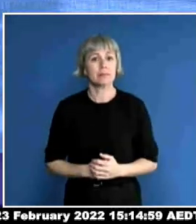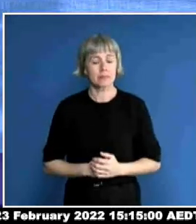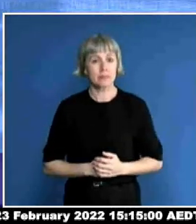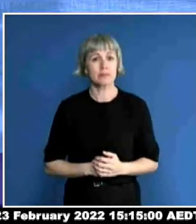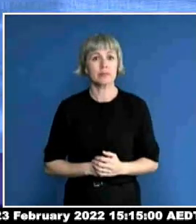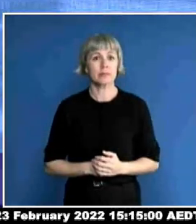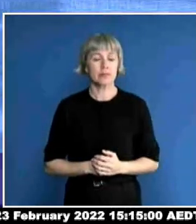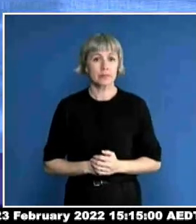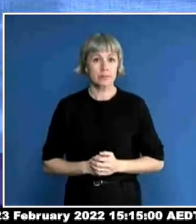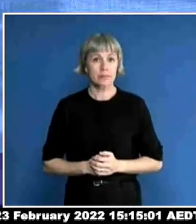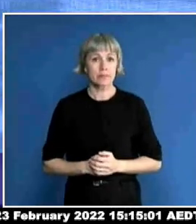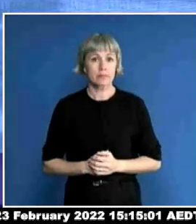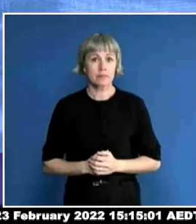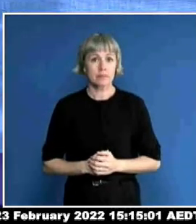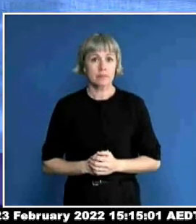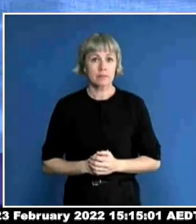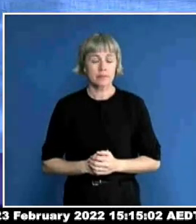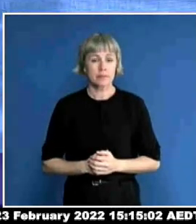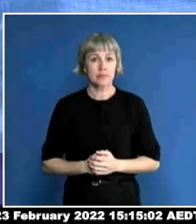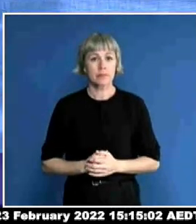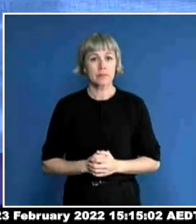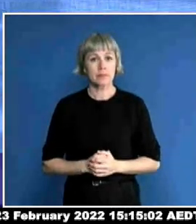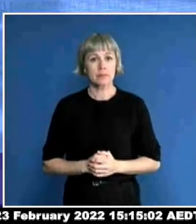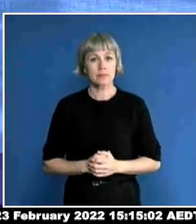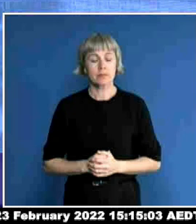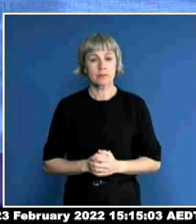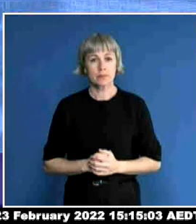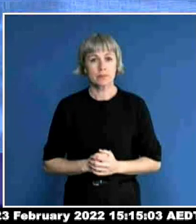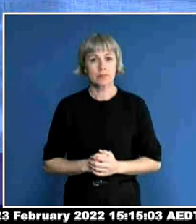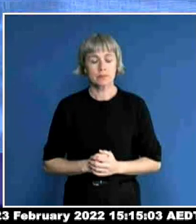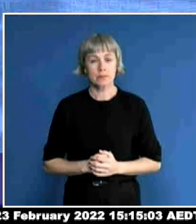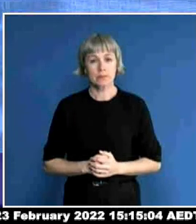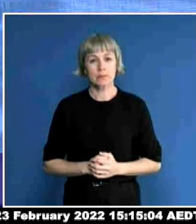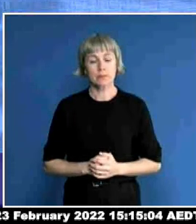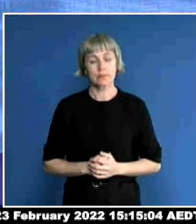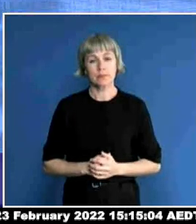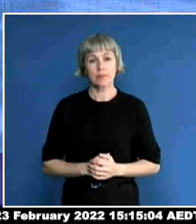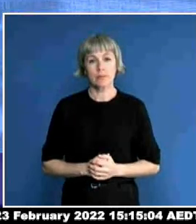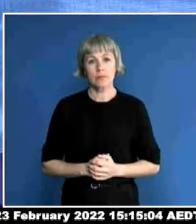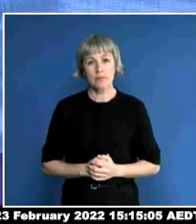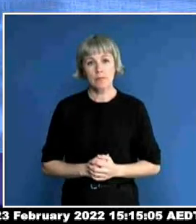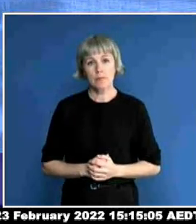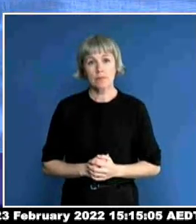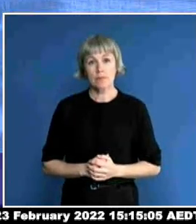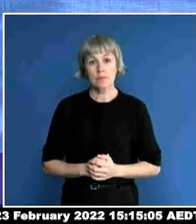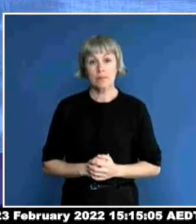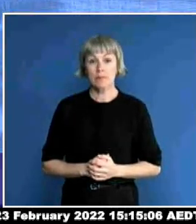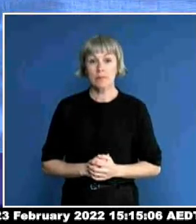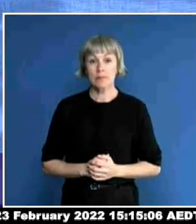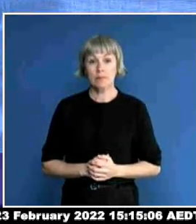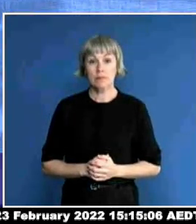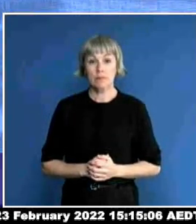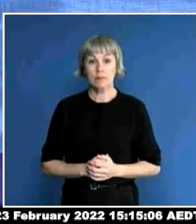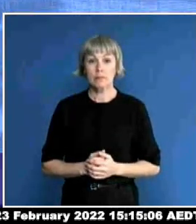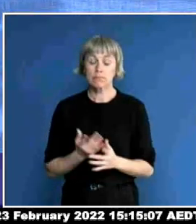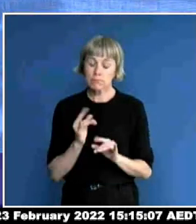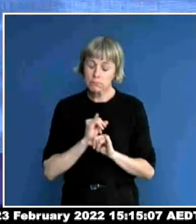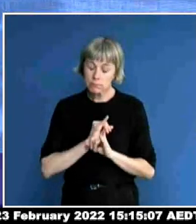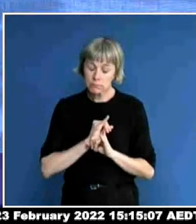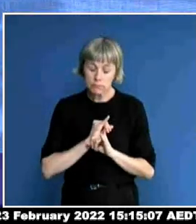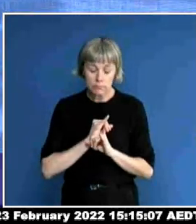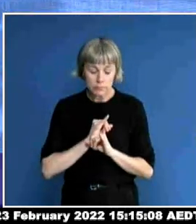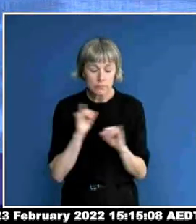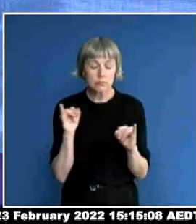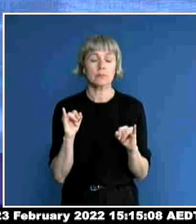what I have experienced through job providers and through